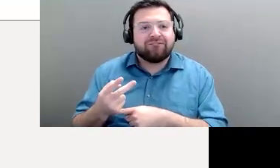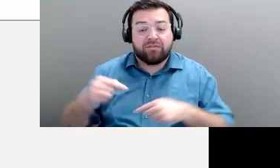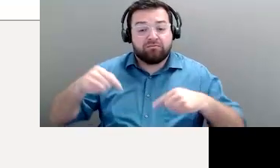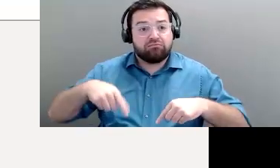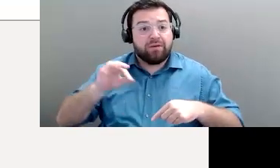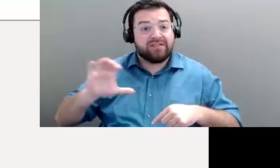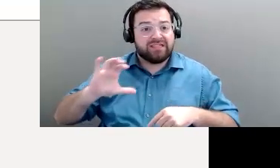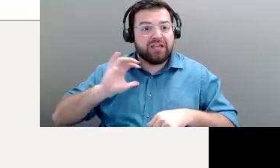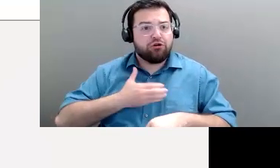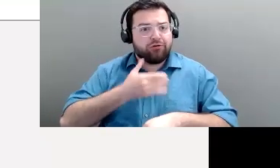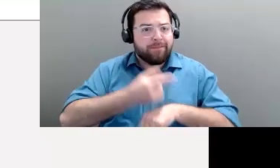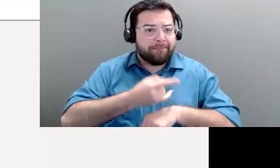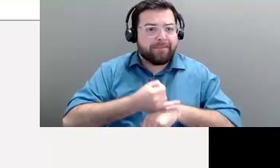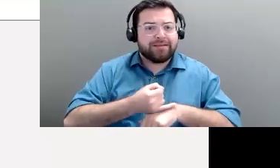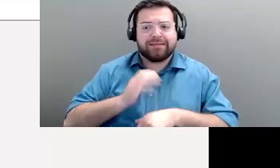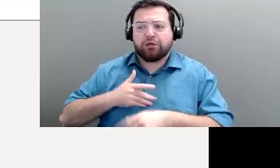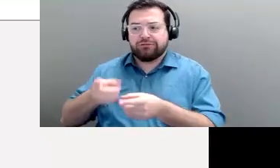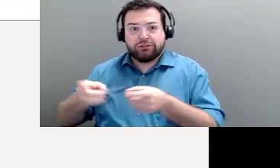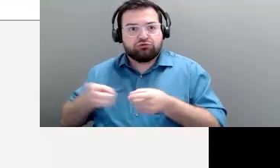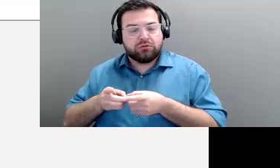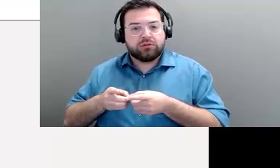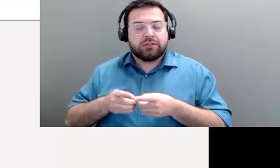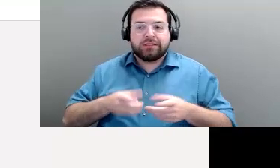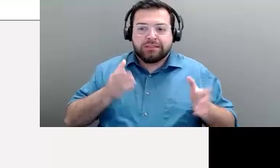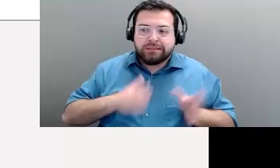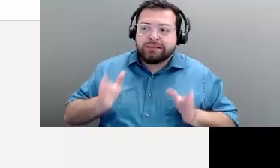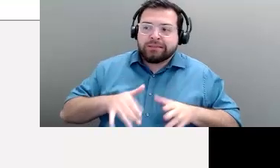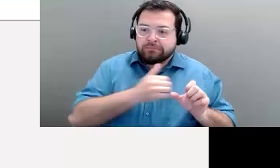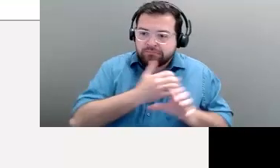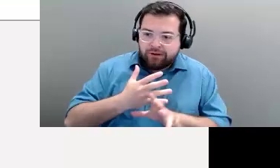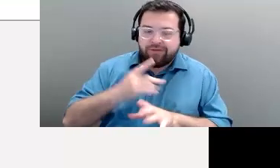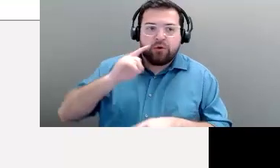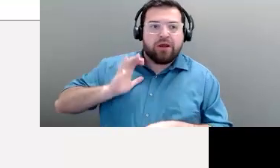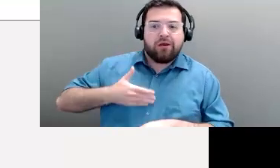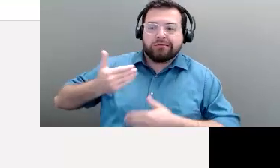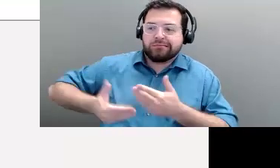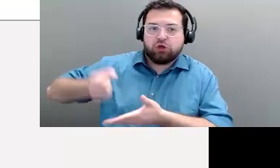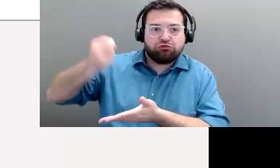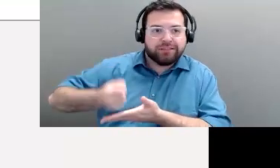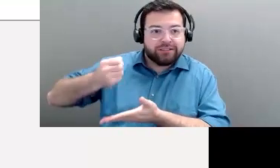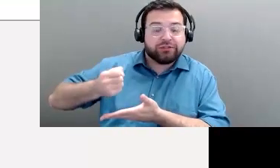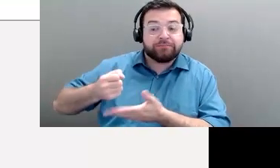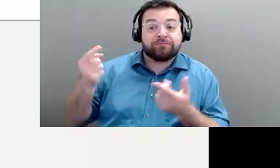our district has been preparing for our accreditation. And during that process, we did receive a Core Inquiry